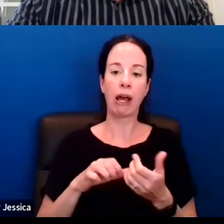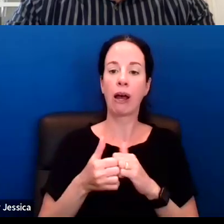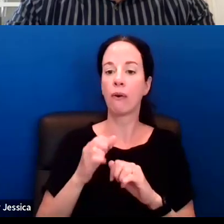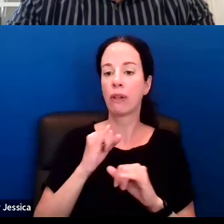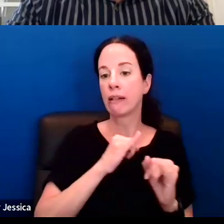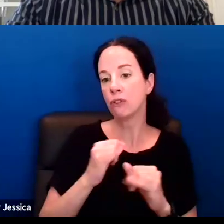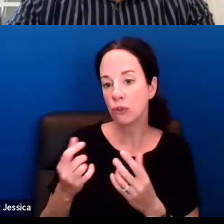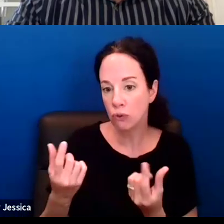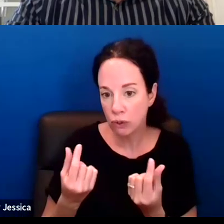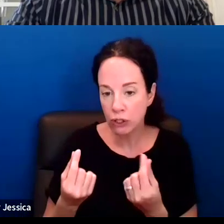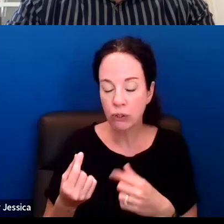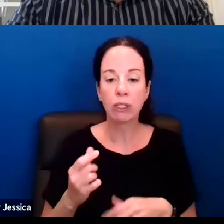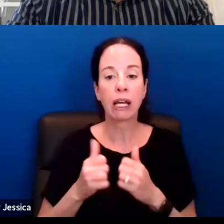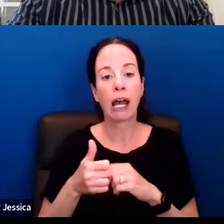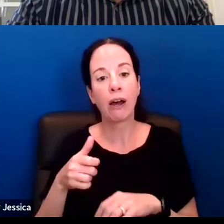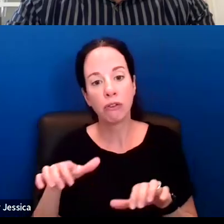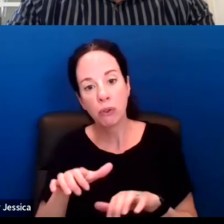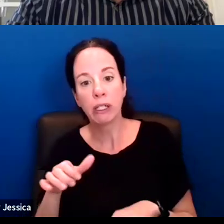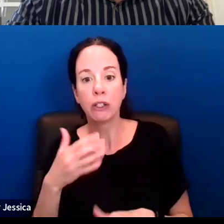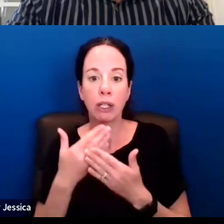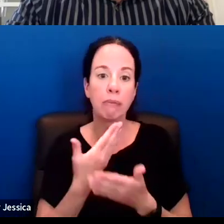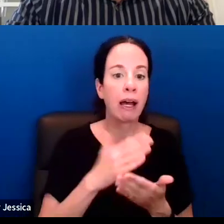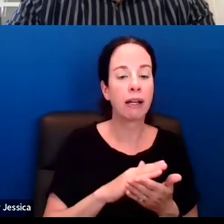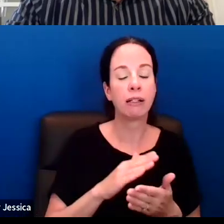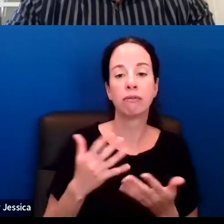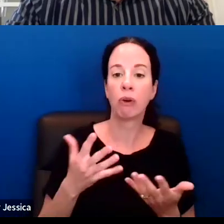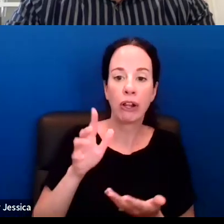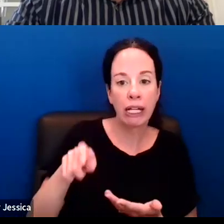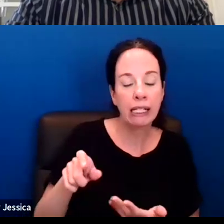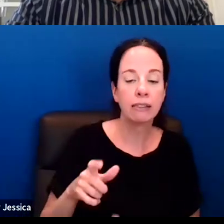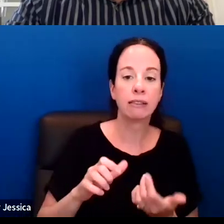what their needs are, how your organization is doing, so that you can, you know, show